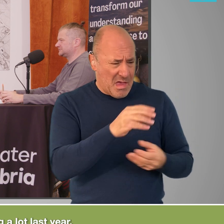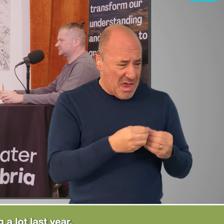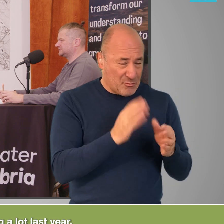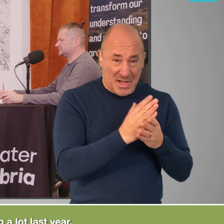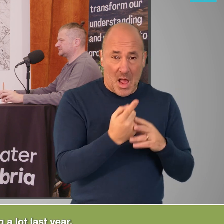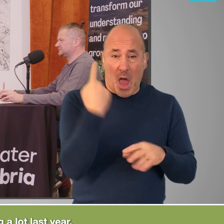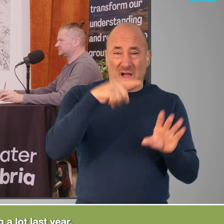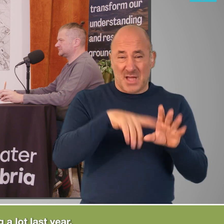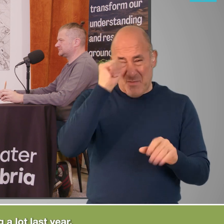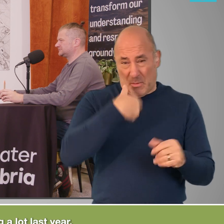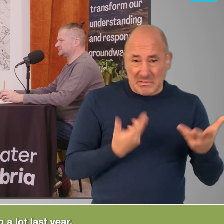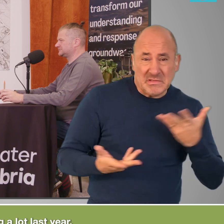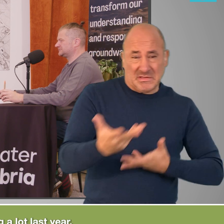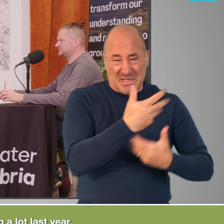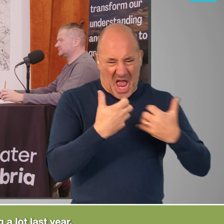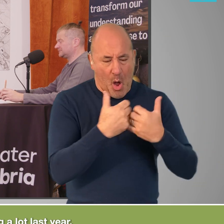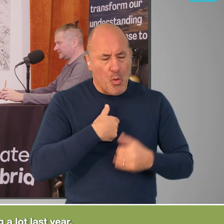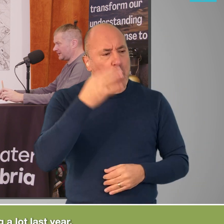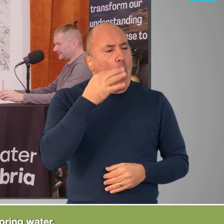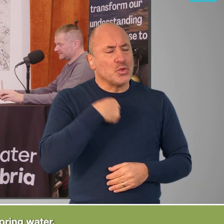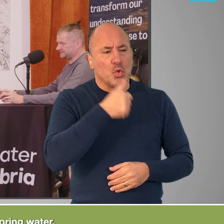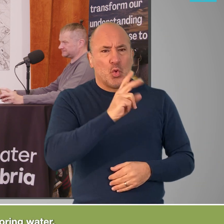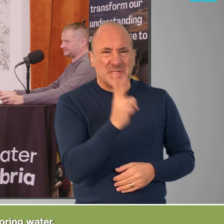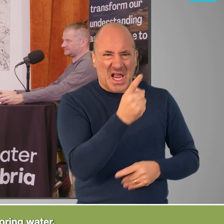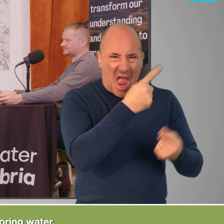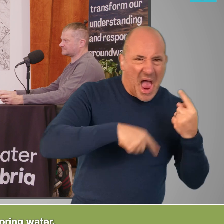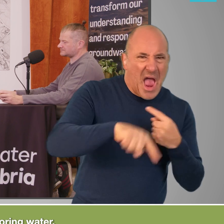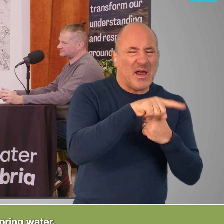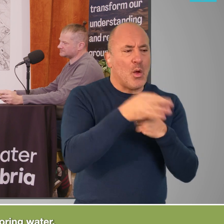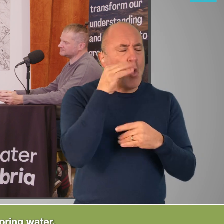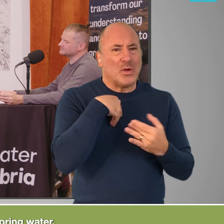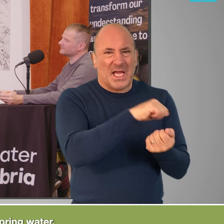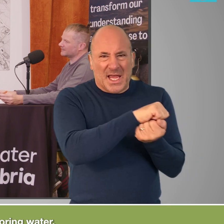what we were discussing a lot last year, reusing water and storing water,